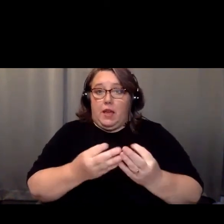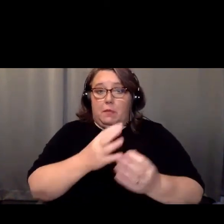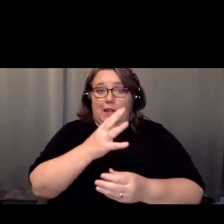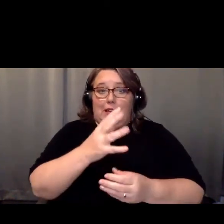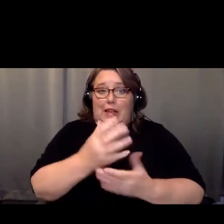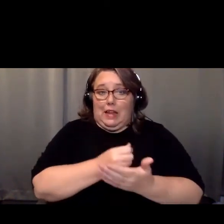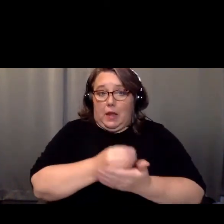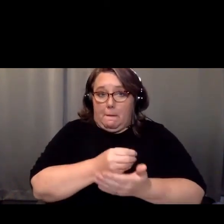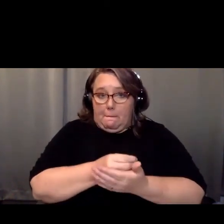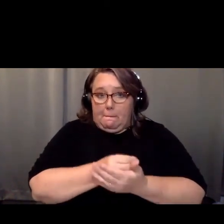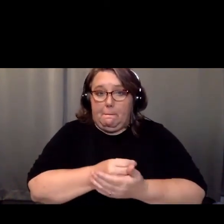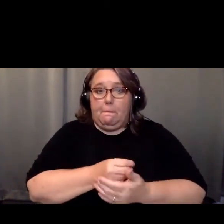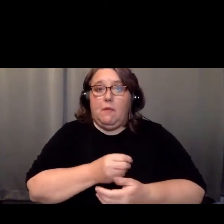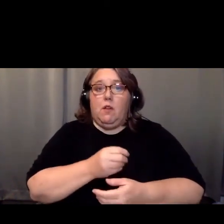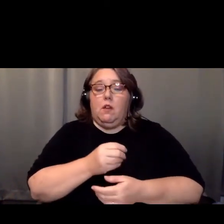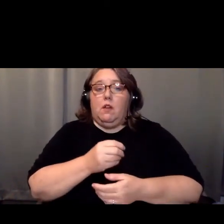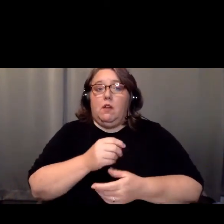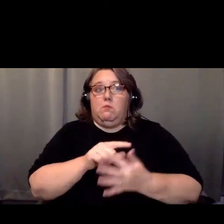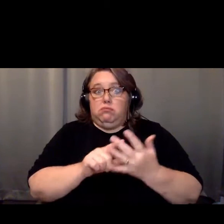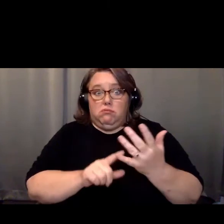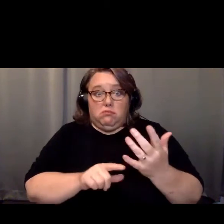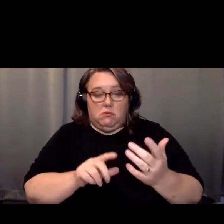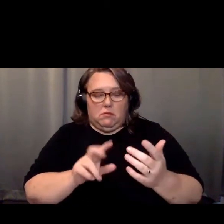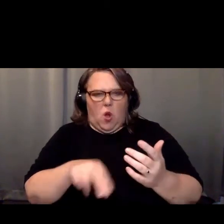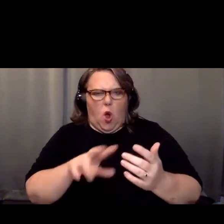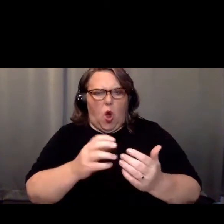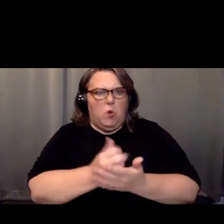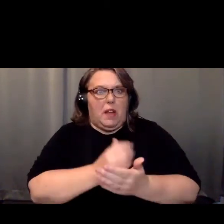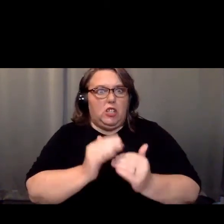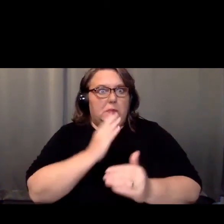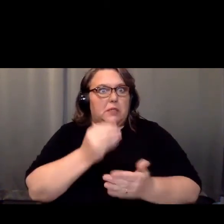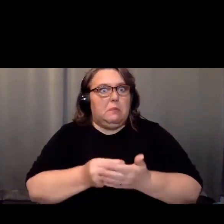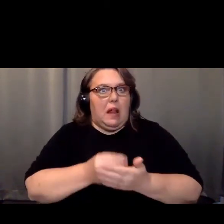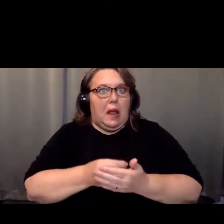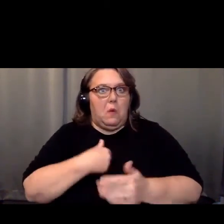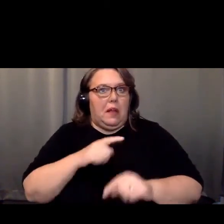when it comes to their provision of certain services. One of the things that I do to point out